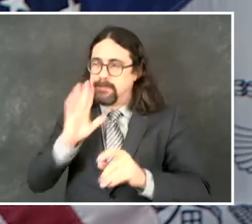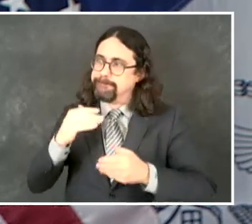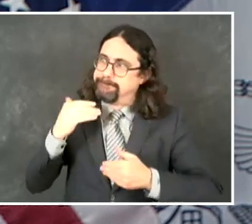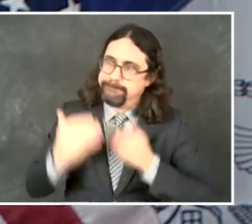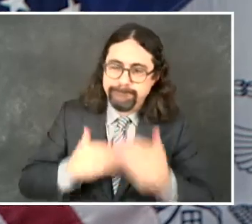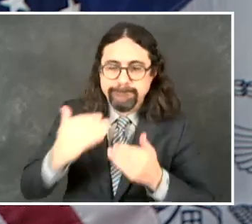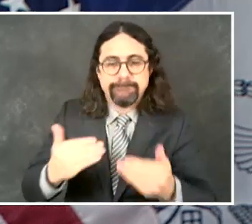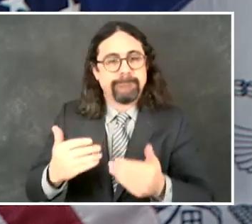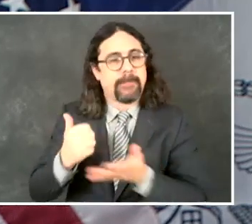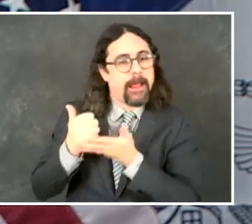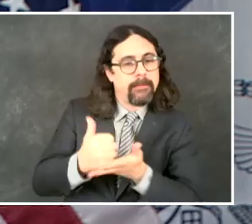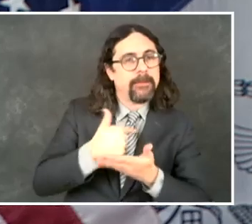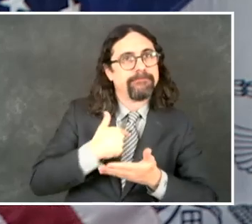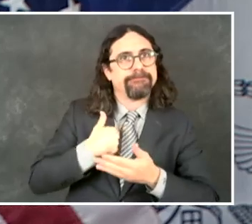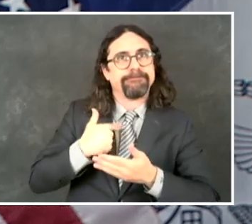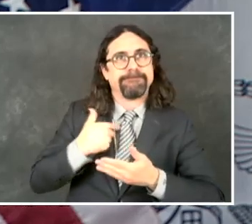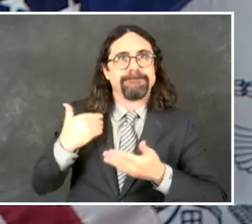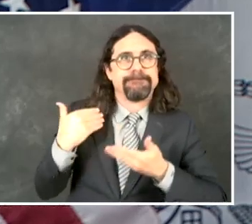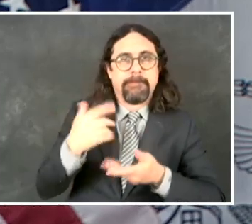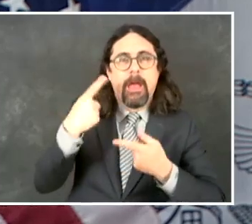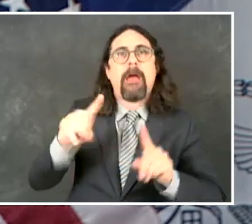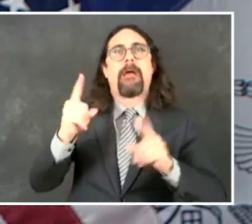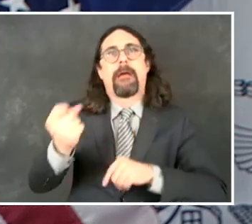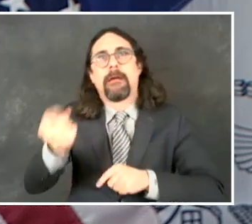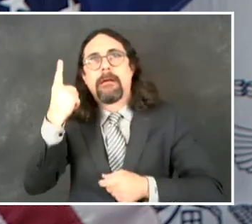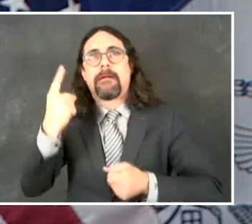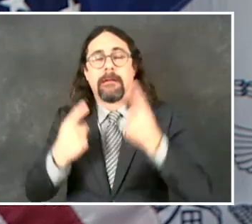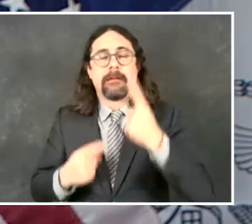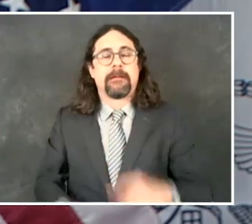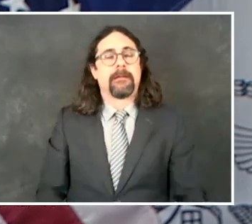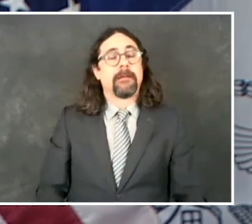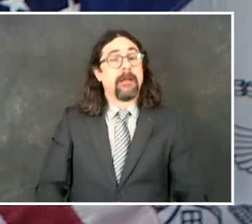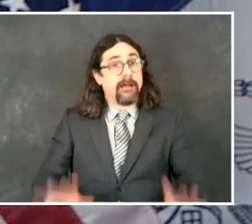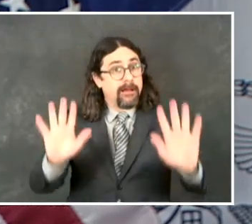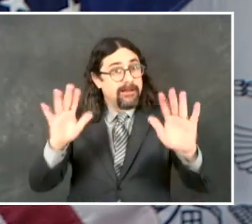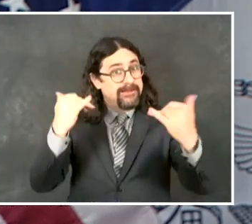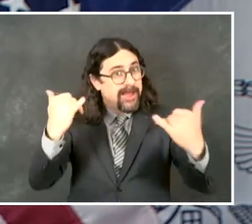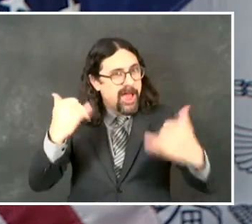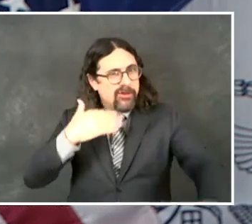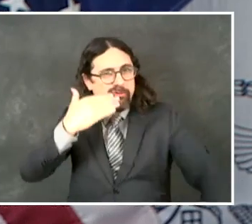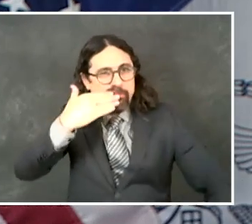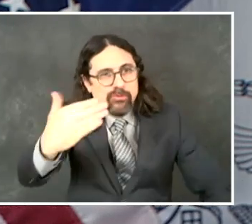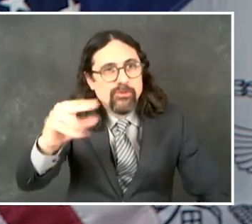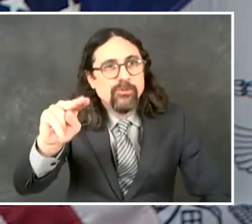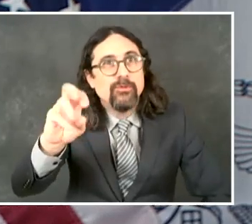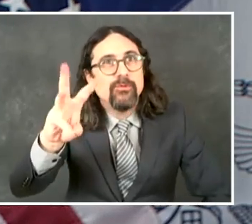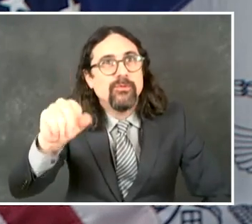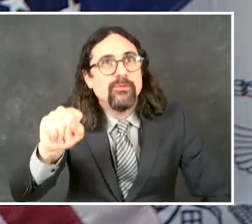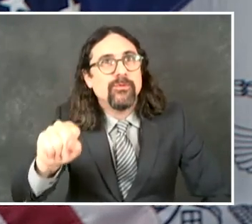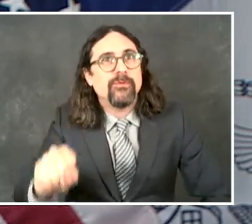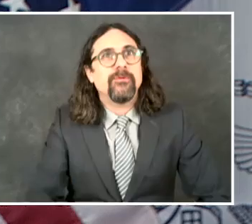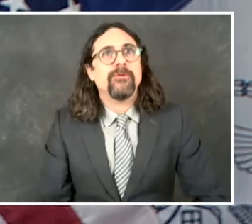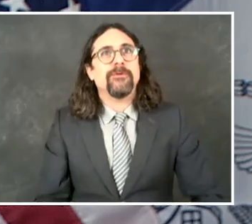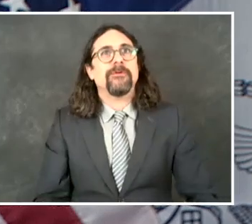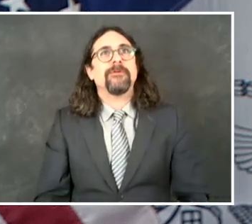NGLO IGFHTTO ETG THE TESTING WE NEED, THE ABILITY TO GIVE THE TEST, BUT TODAY, WE HAVE GOOD NEWS.